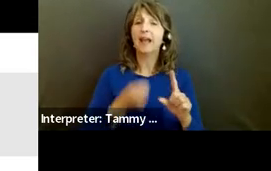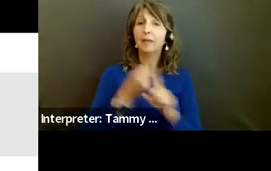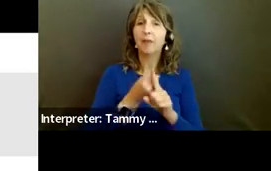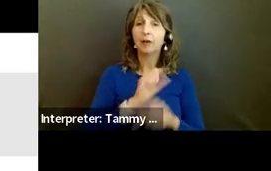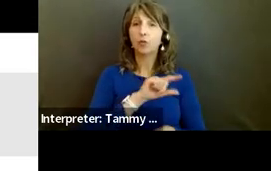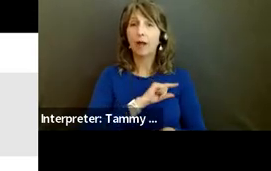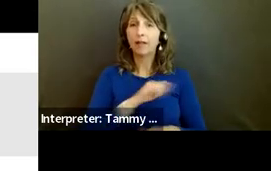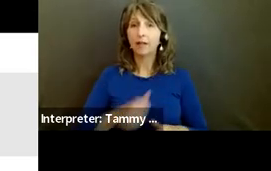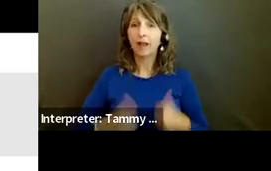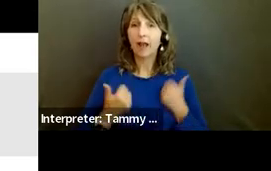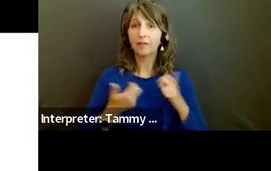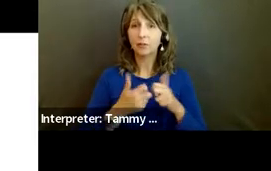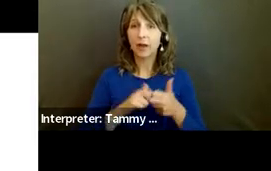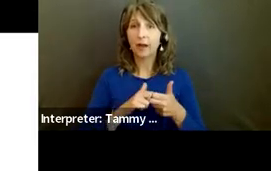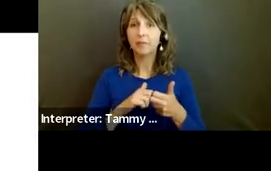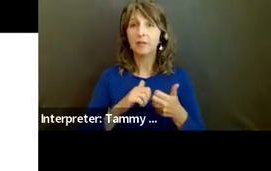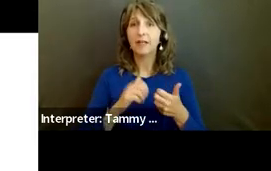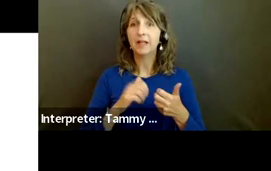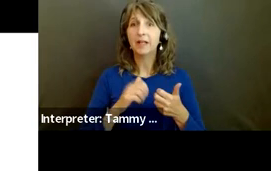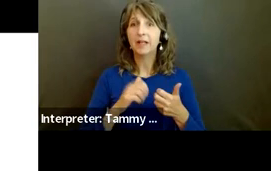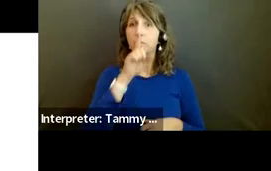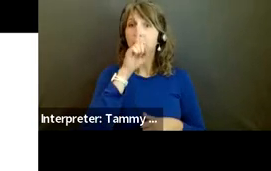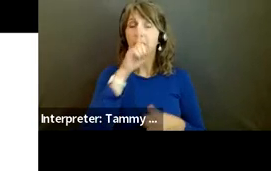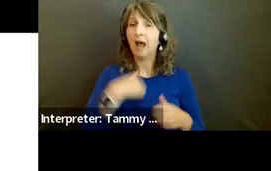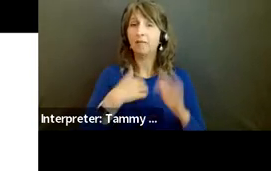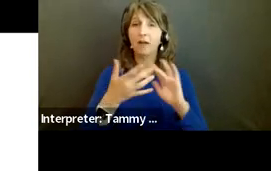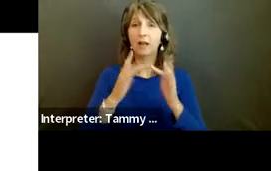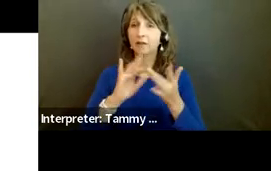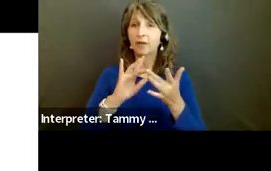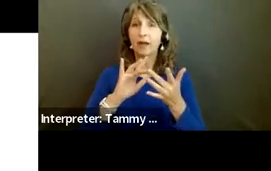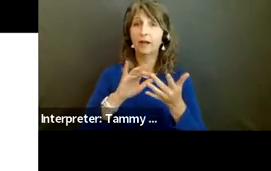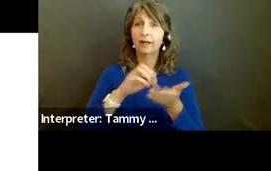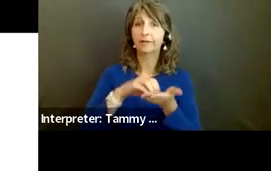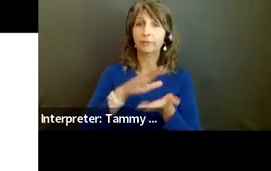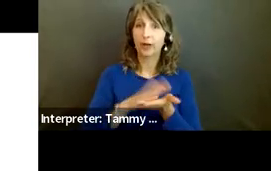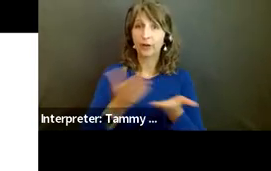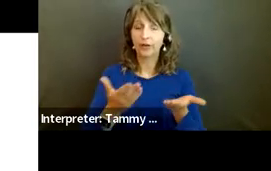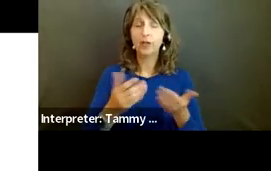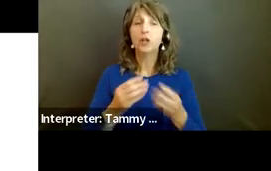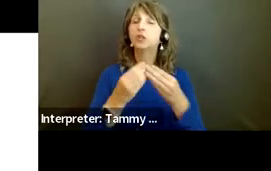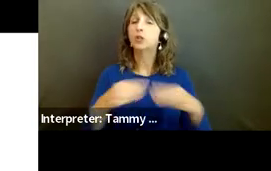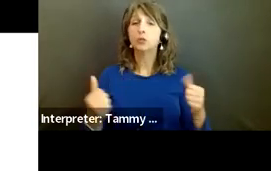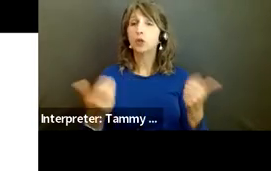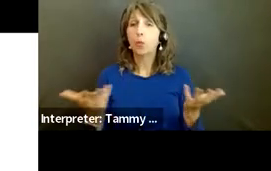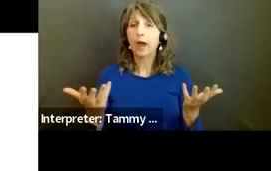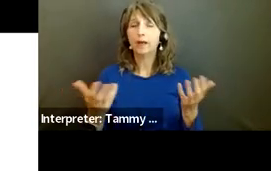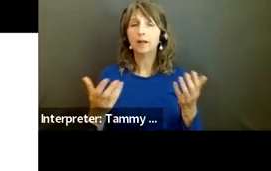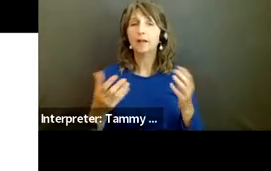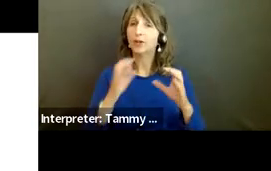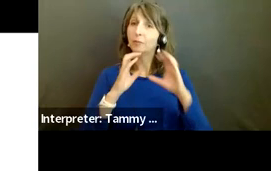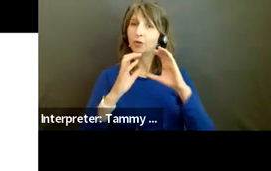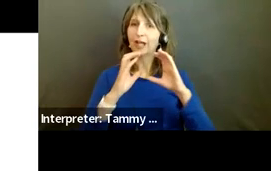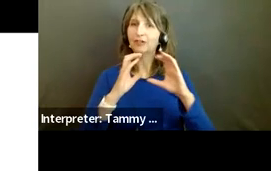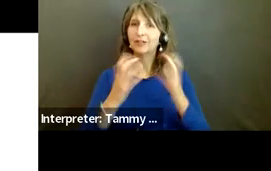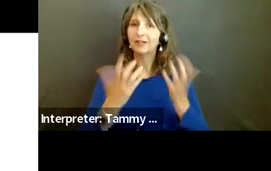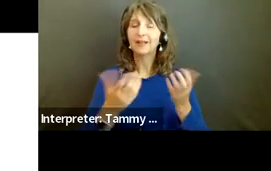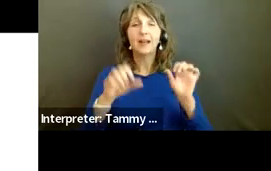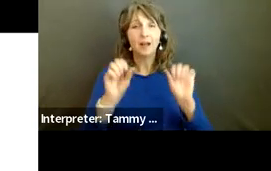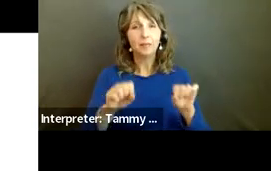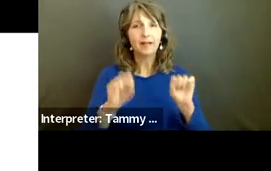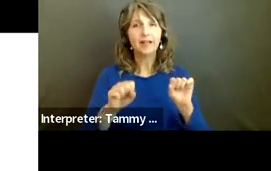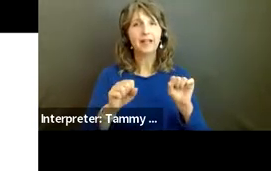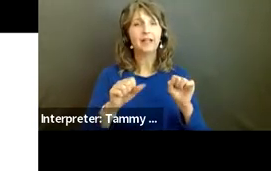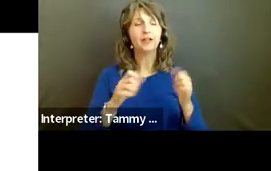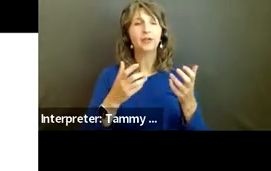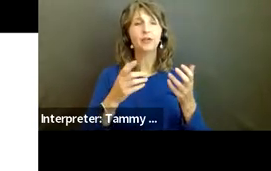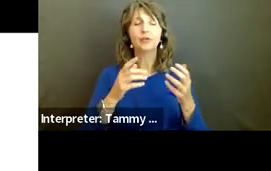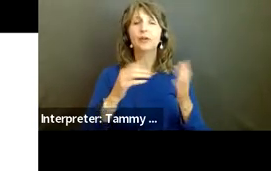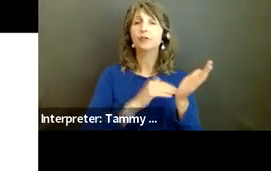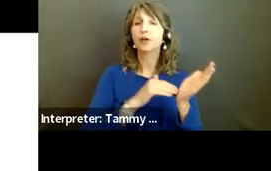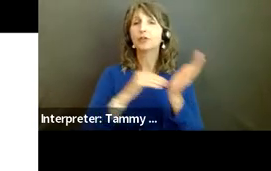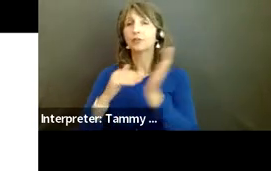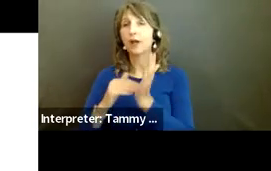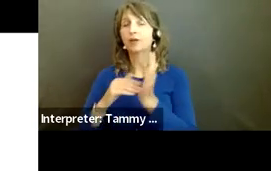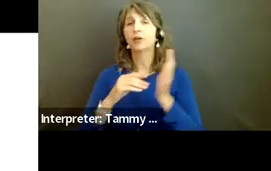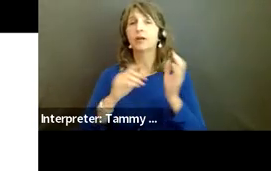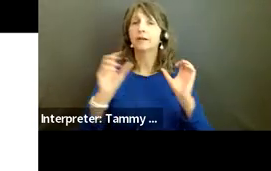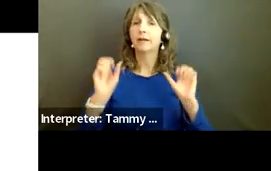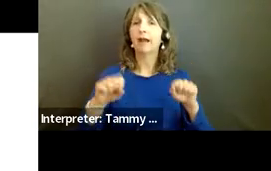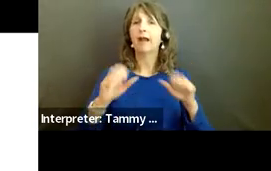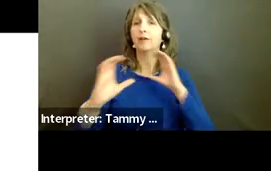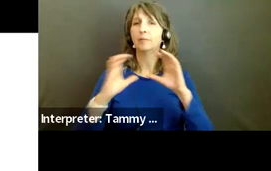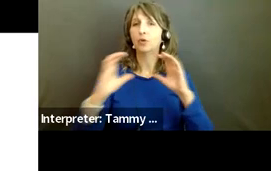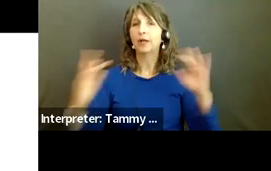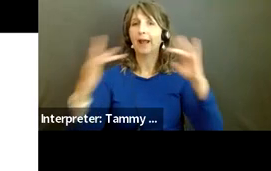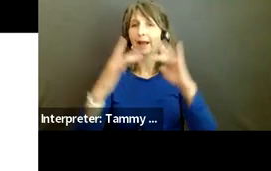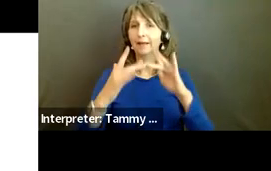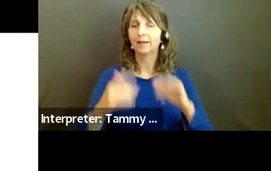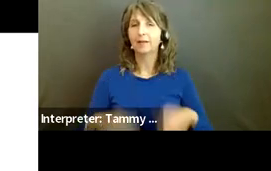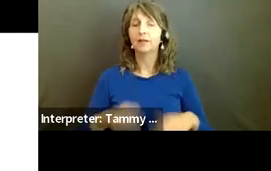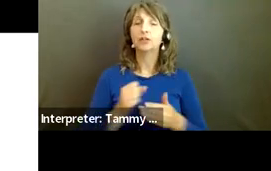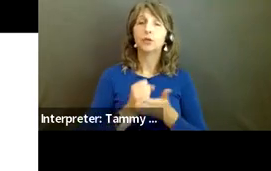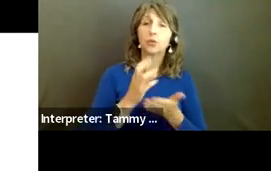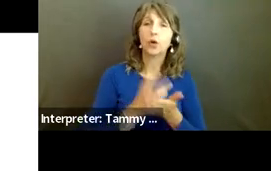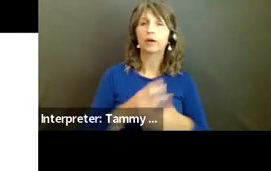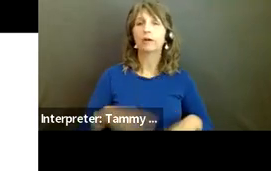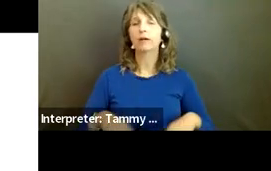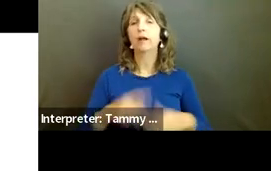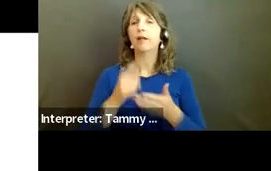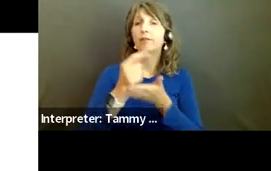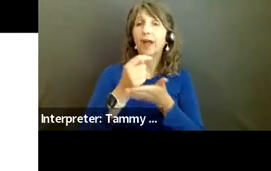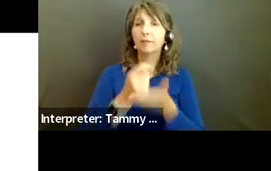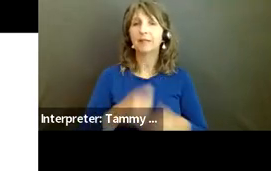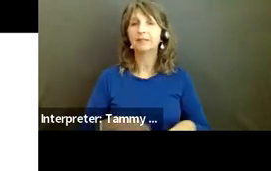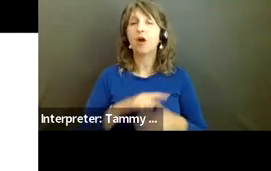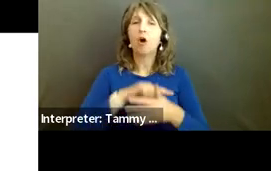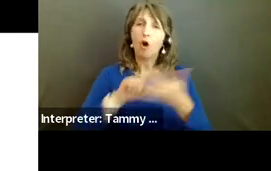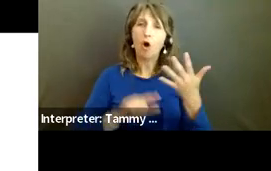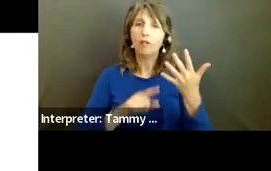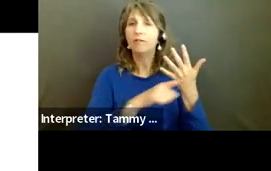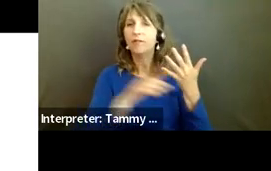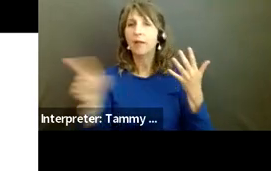So the solutions, largely would be communication, right? Having the ability to talk to each other as providers, as, social workers, as therapists, and have access to be looking at the same record of the patient, be able to look at the patient as a whole.